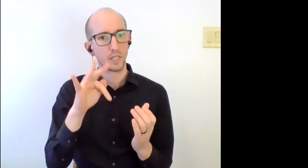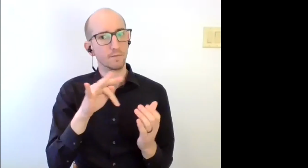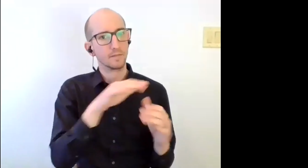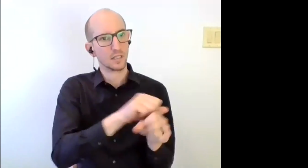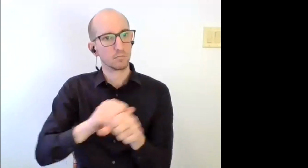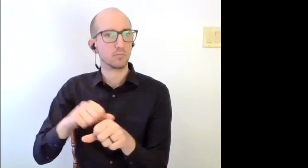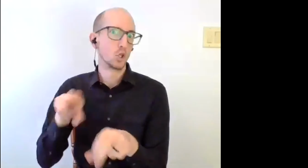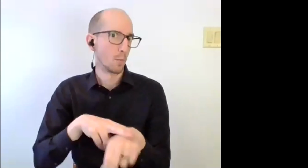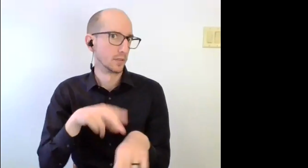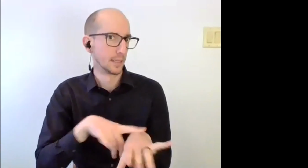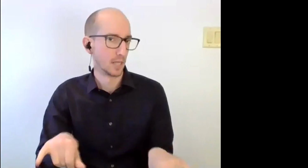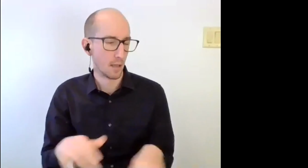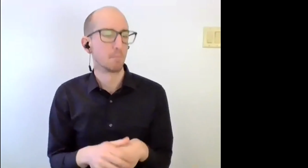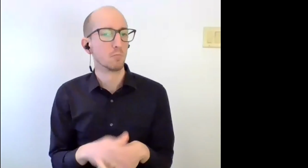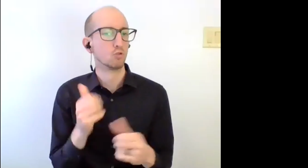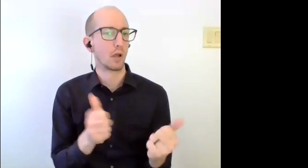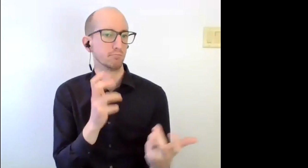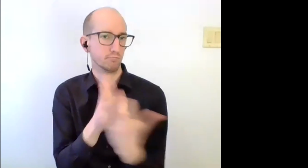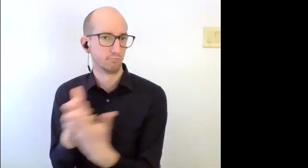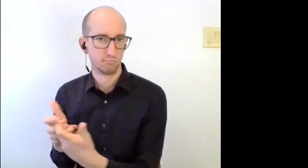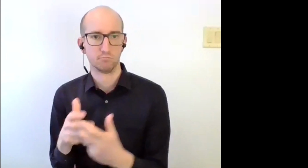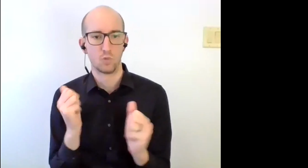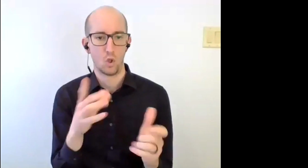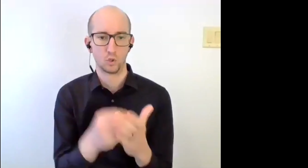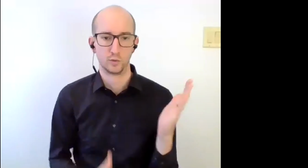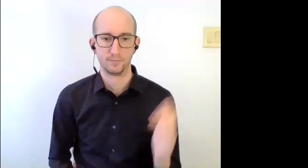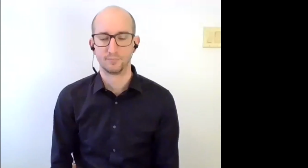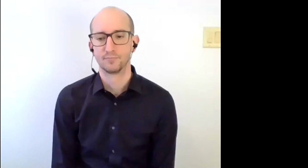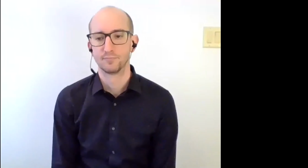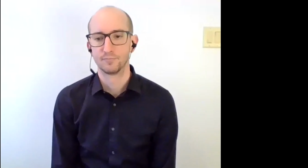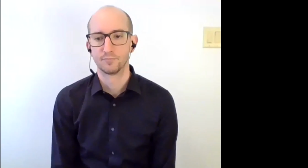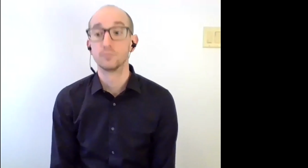that are a hundred percent on-line and asynchronous even if they would have been normally dised euld at the same time.